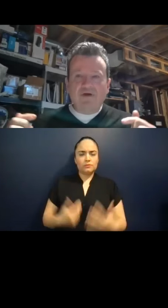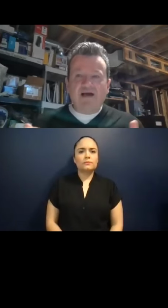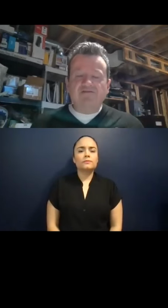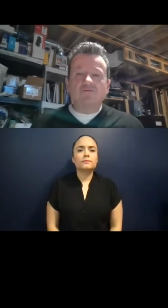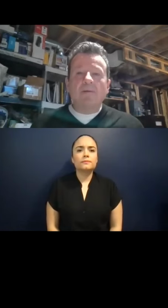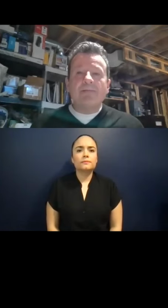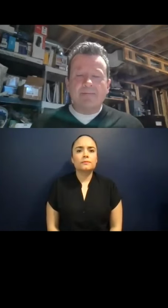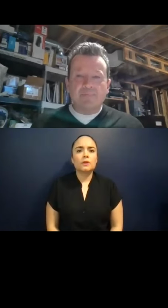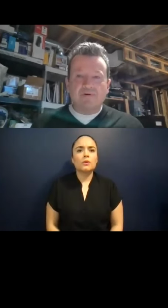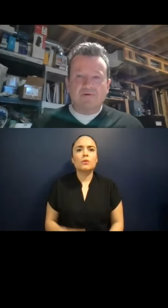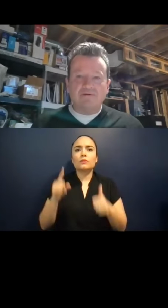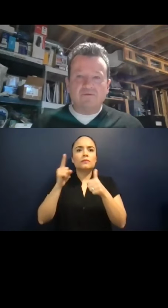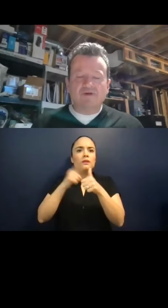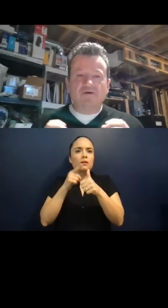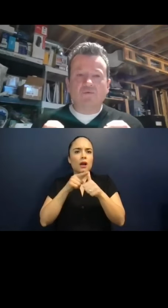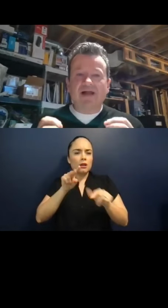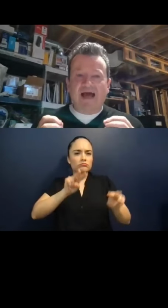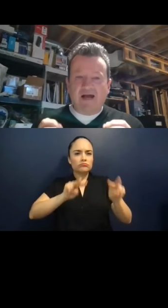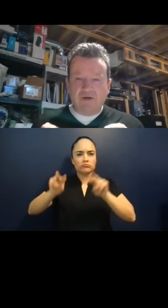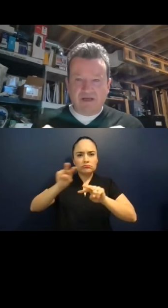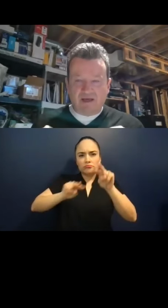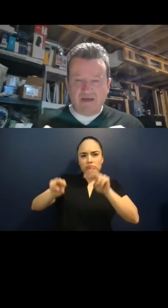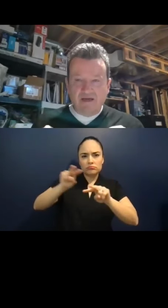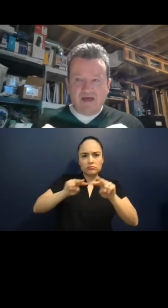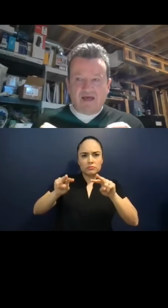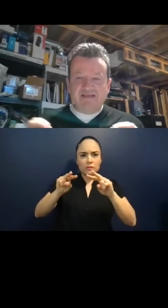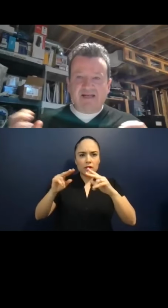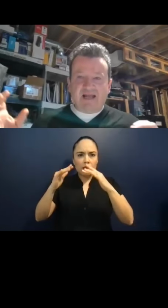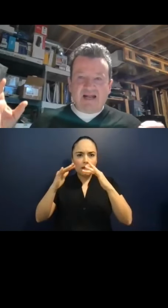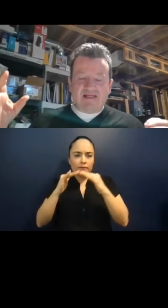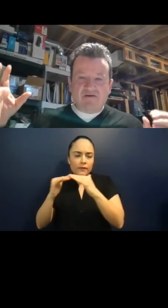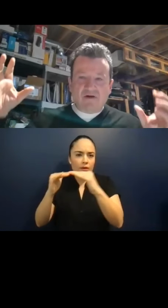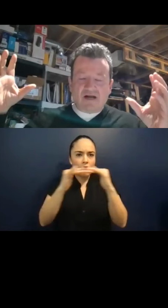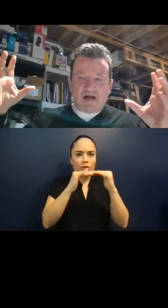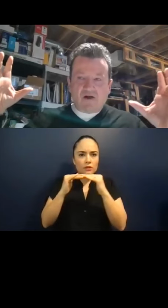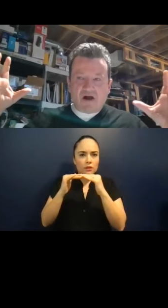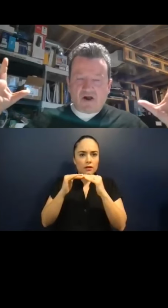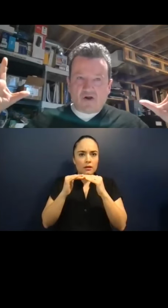Ethics is what is morally right or wrong .